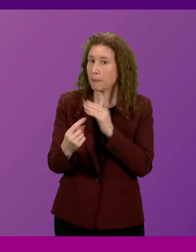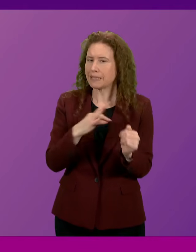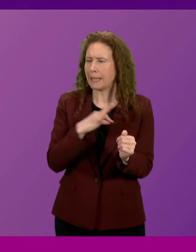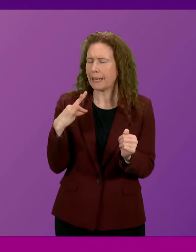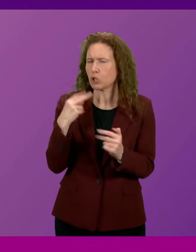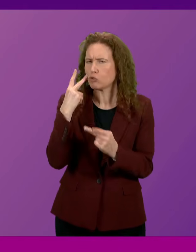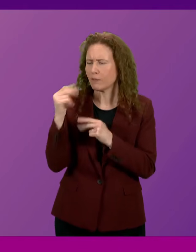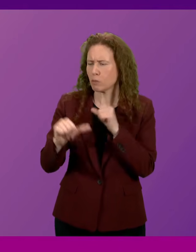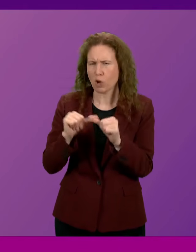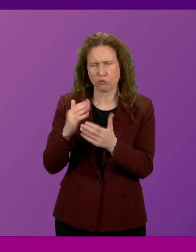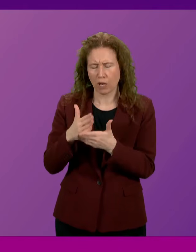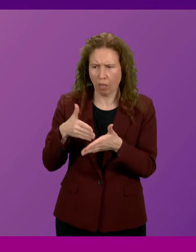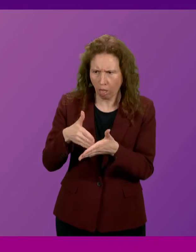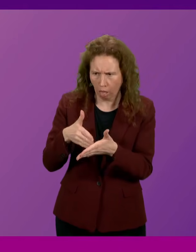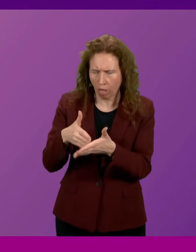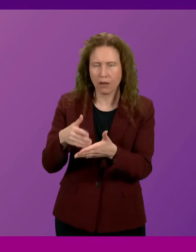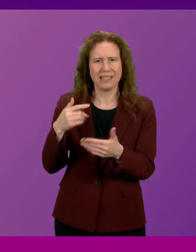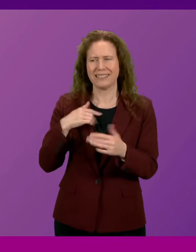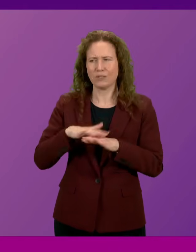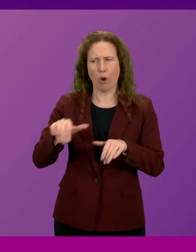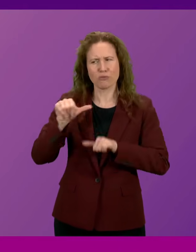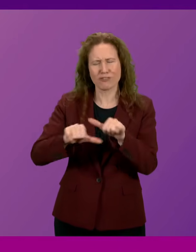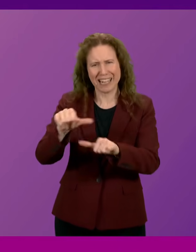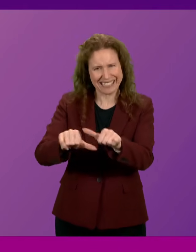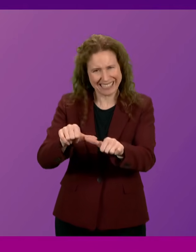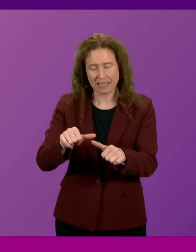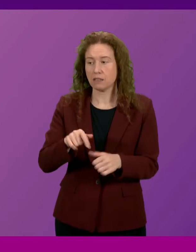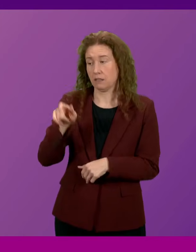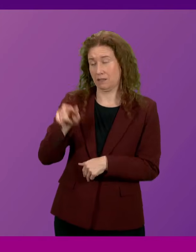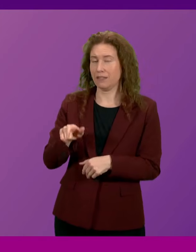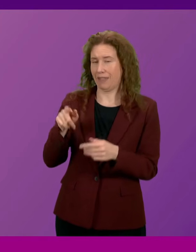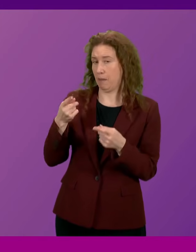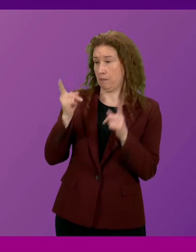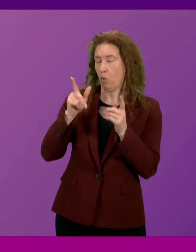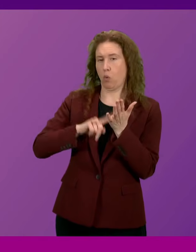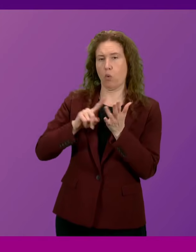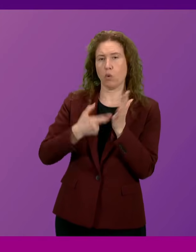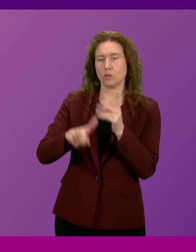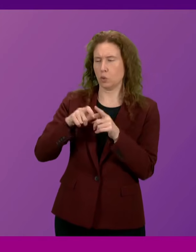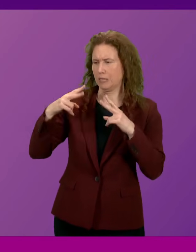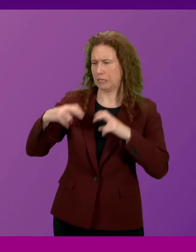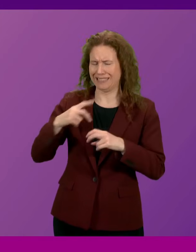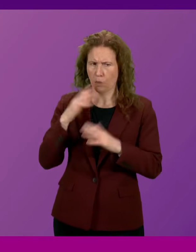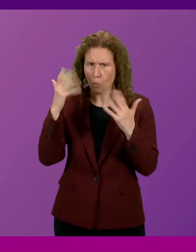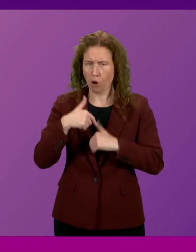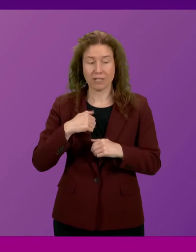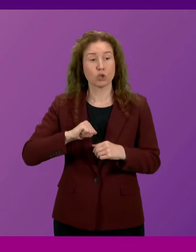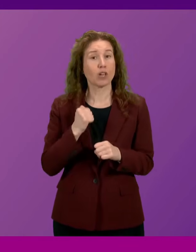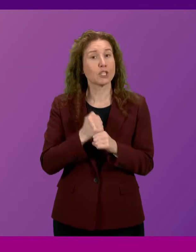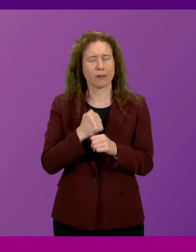which is stalling and threatens the progress of the inquiry. Lord Weir is clearly very concerned that the Scottish Government has refused to attend meetings with his team to